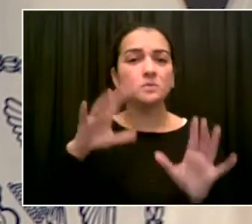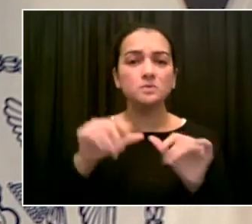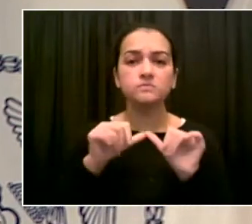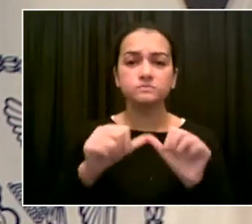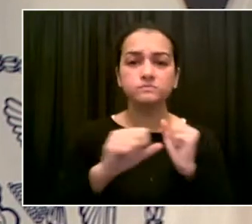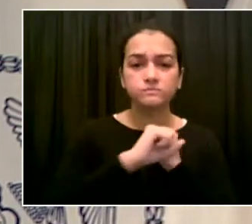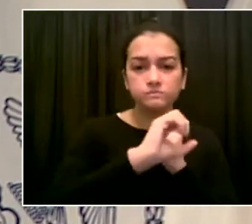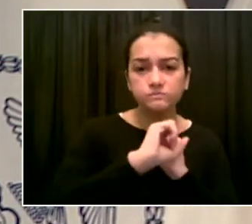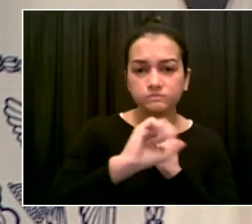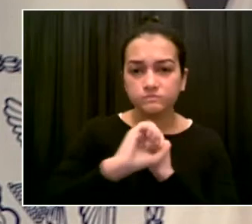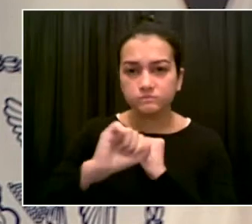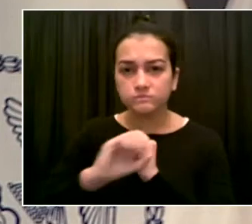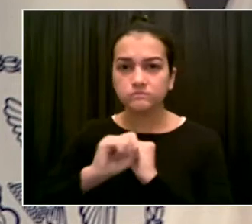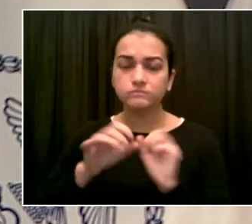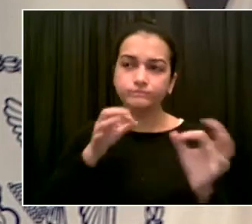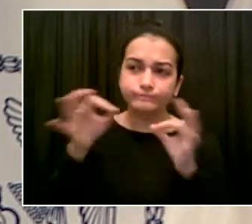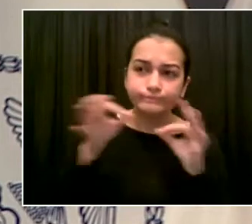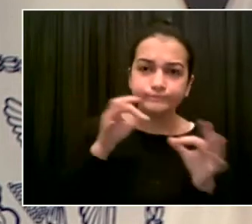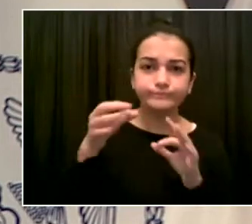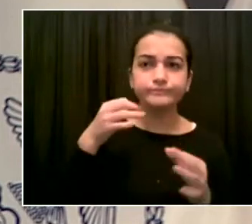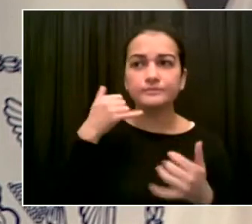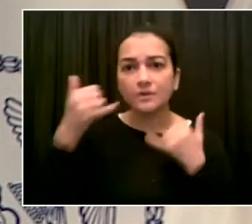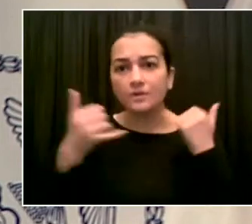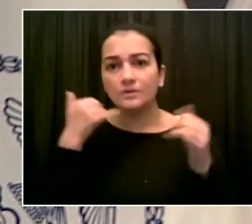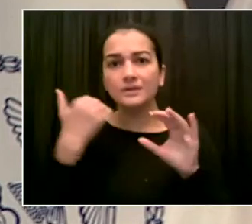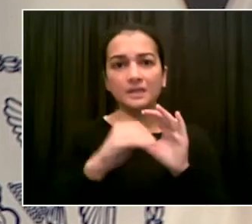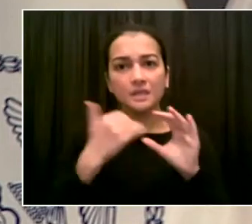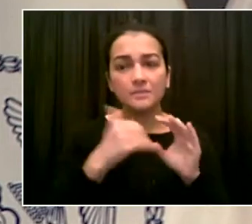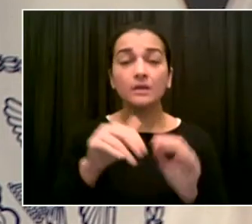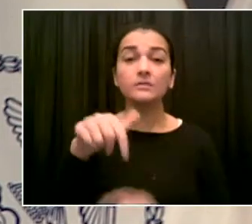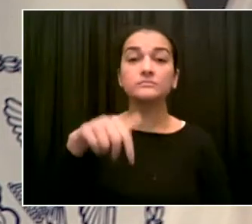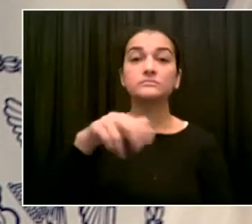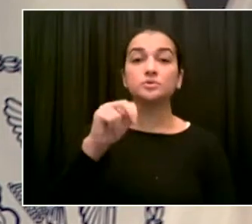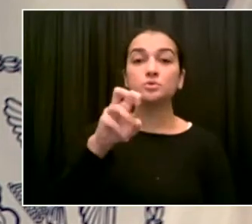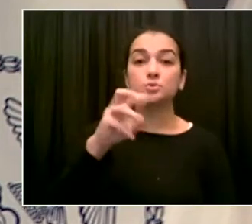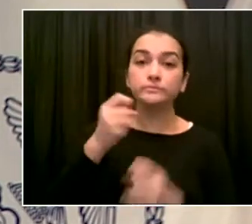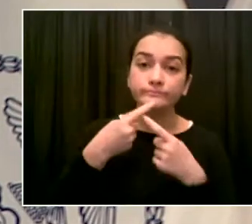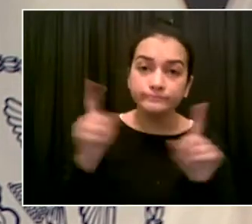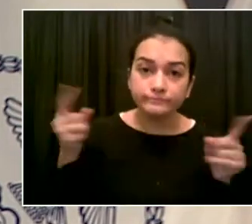PUT TOGETHER A POWERFUL CAMPAIGN TO GET THE MESSAGE OUT AND THERE WL IL BE TV ADS, RADIO ADS, YOU NAME